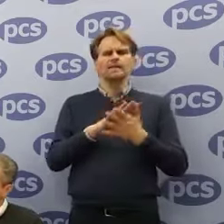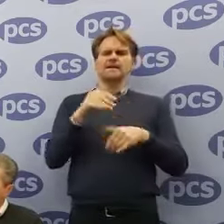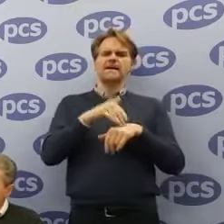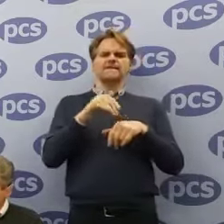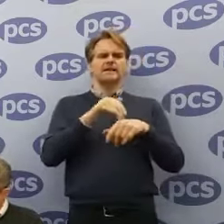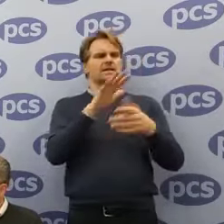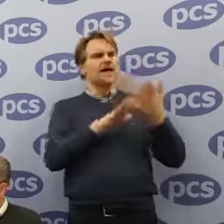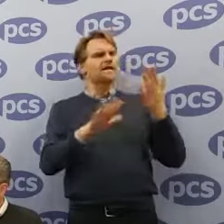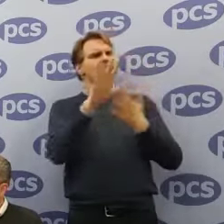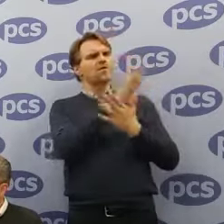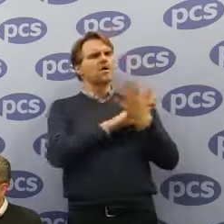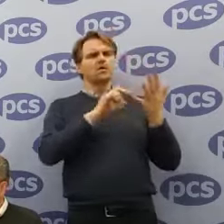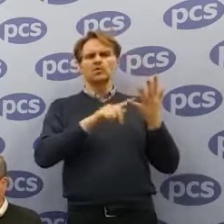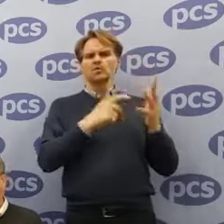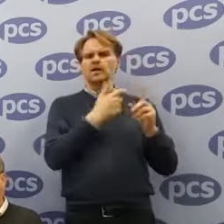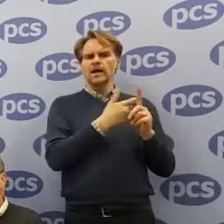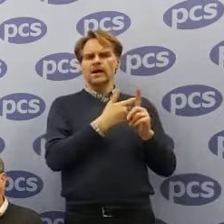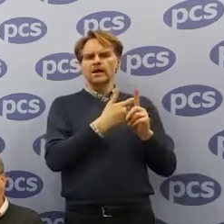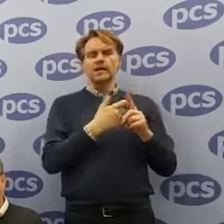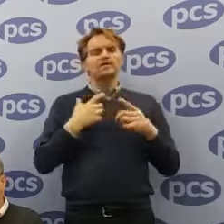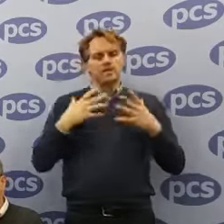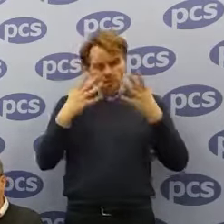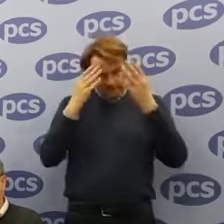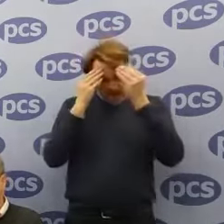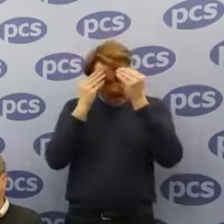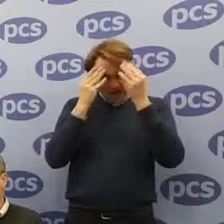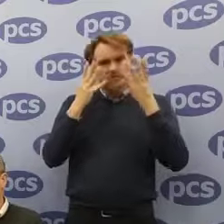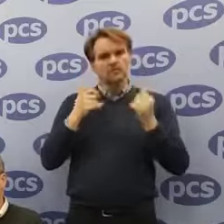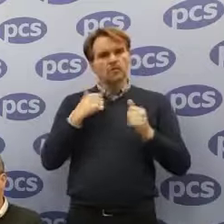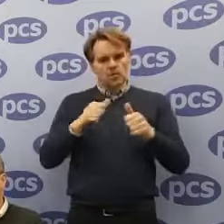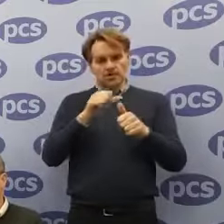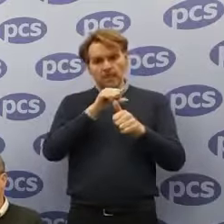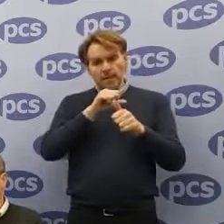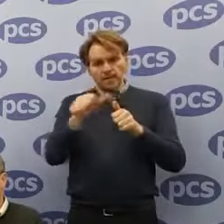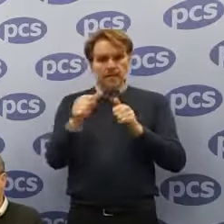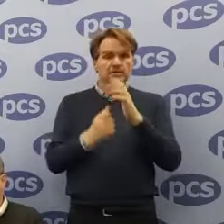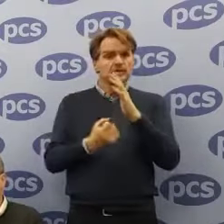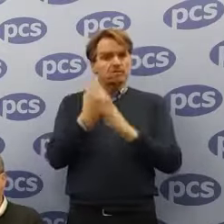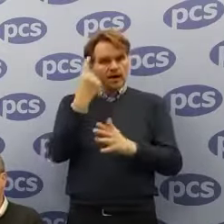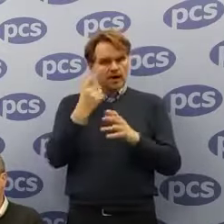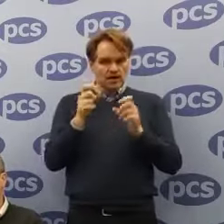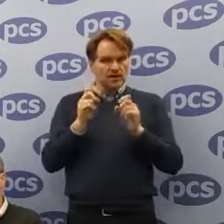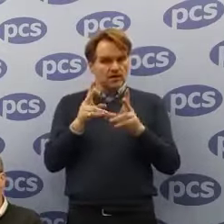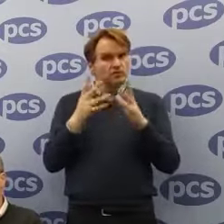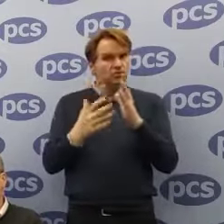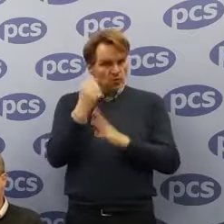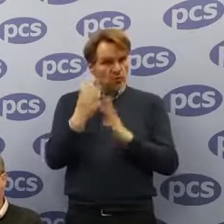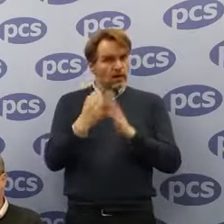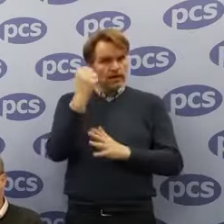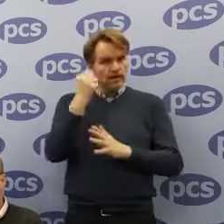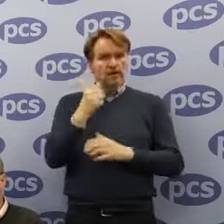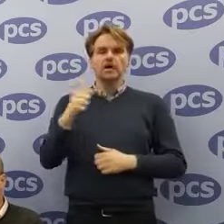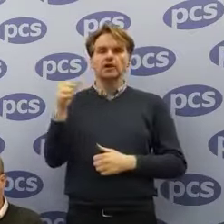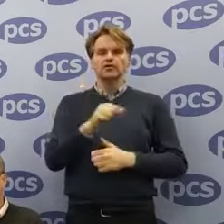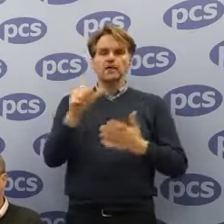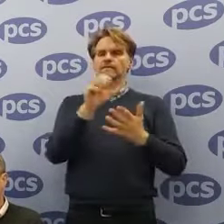we've learned from last year we want to give ourselves the best chance of winning and that's why we think it should be UK civil service wide with